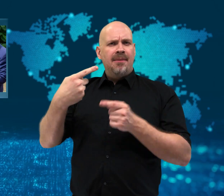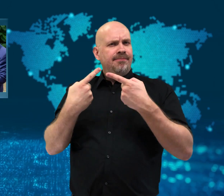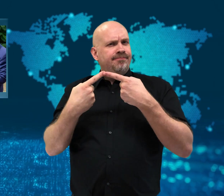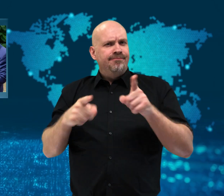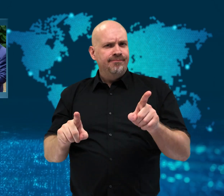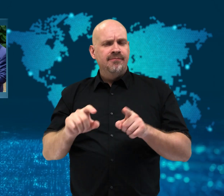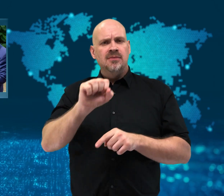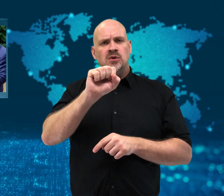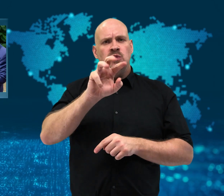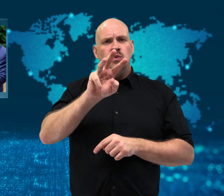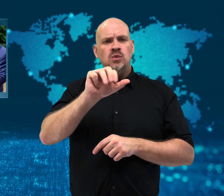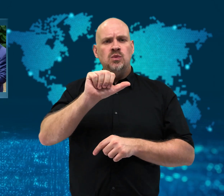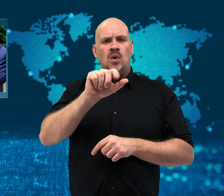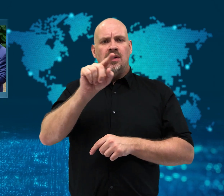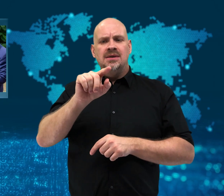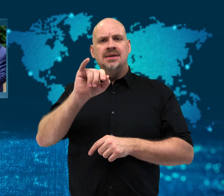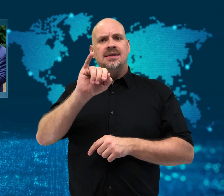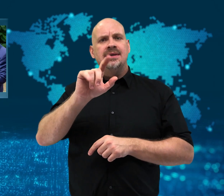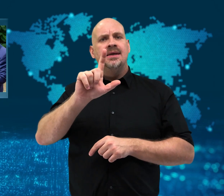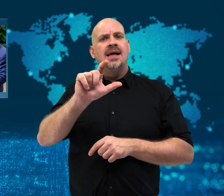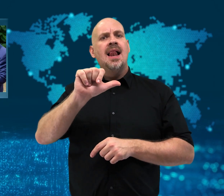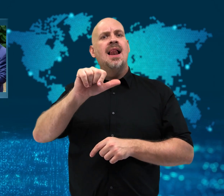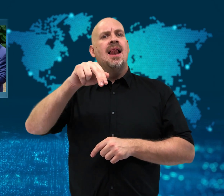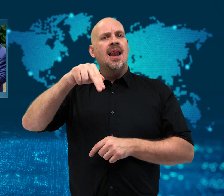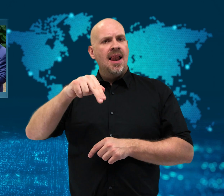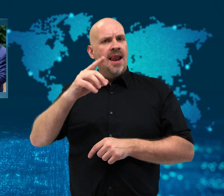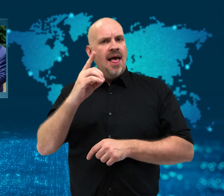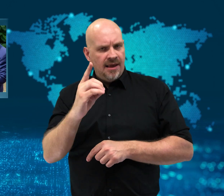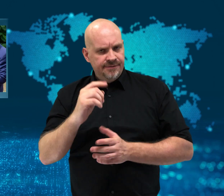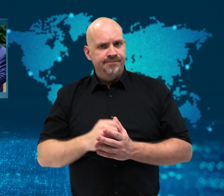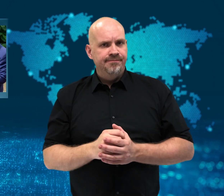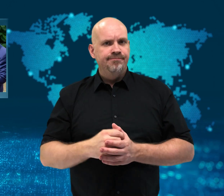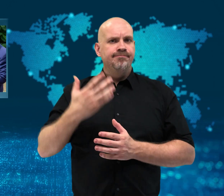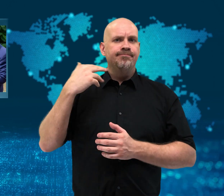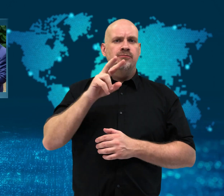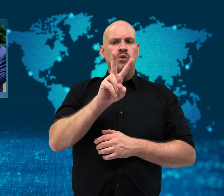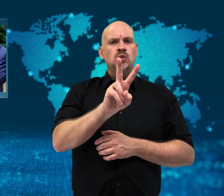was formerly known as Swaziland.